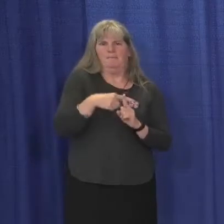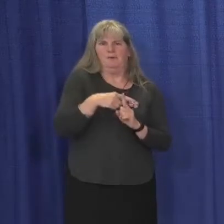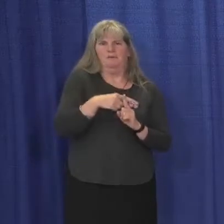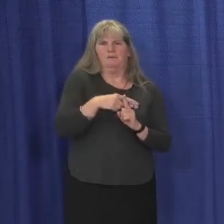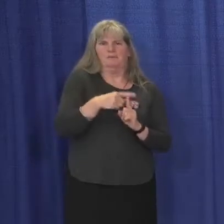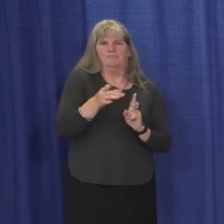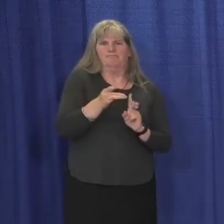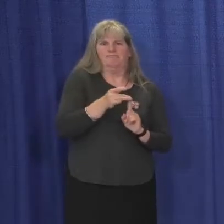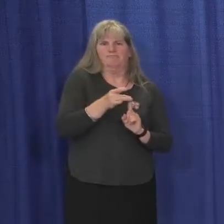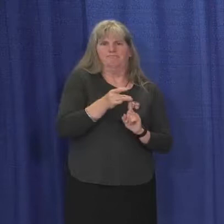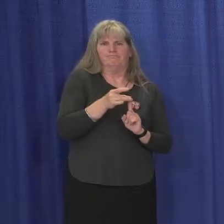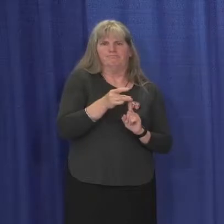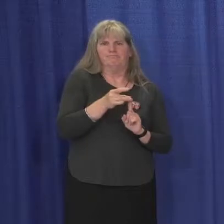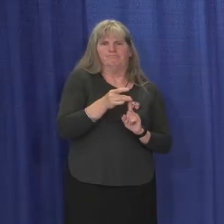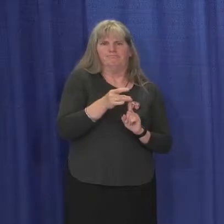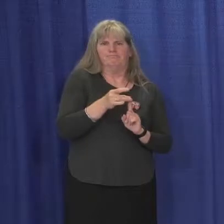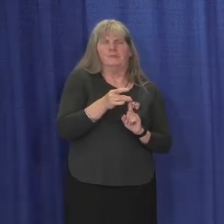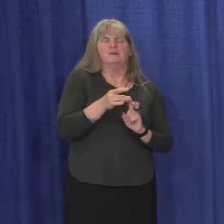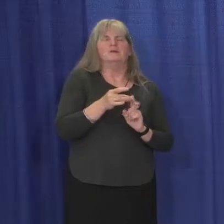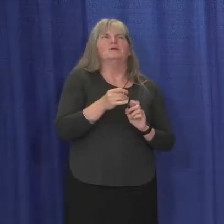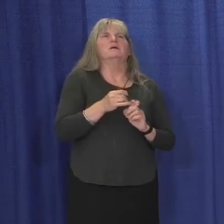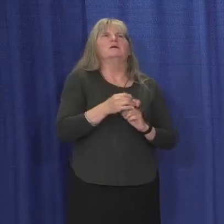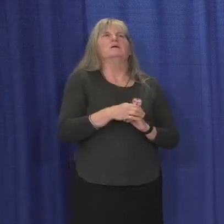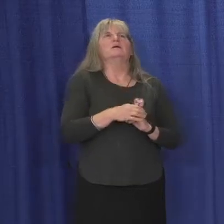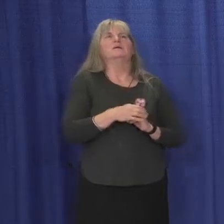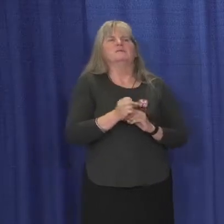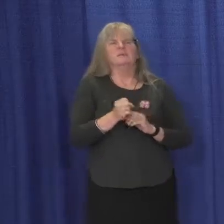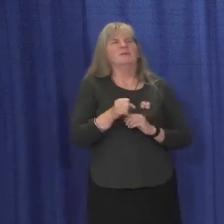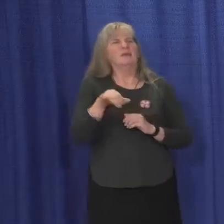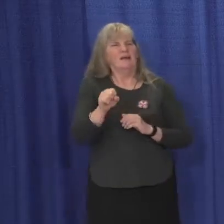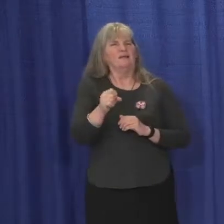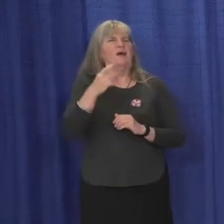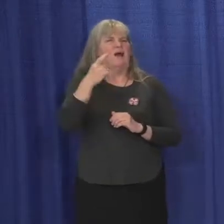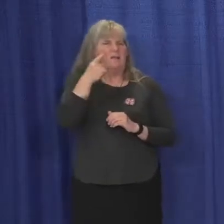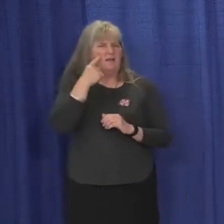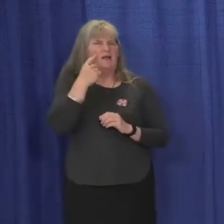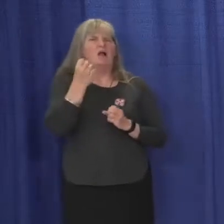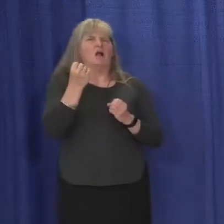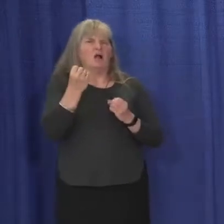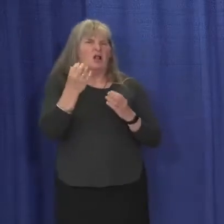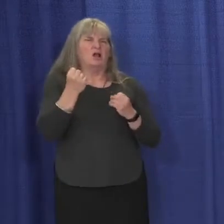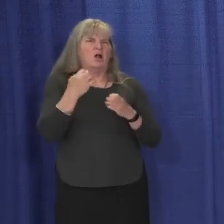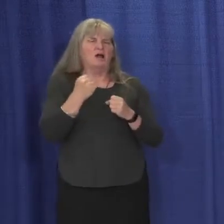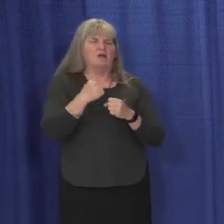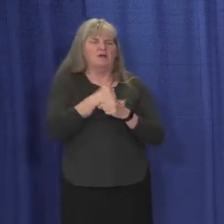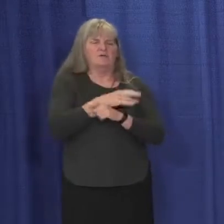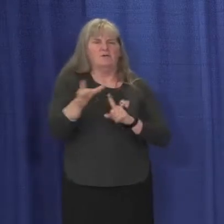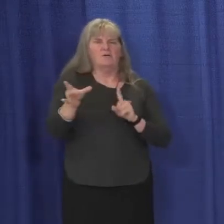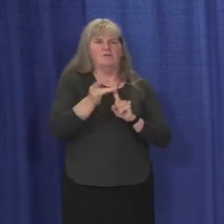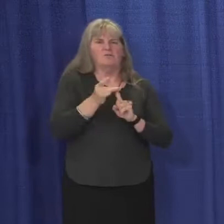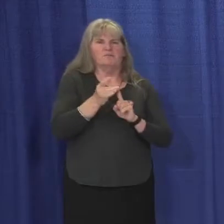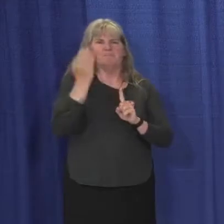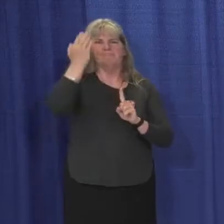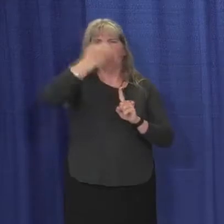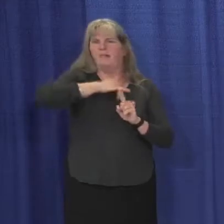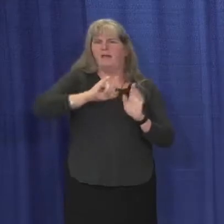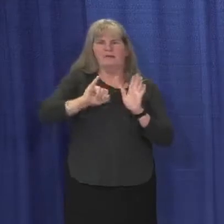positivity ratio. I think there's lots of undetected disease.